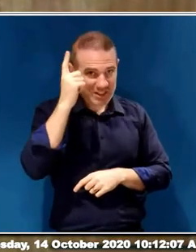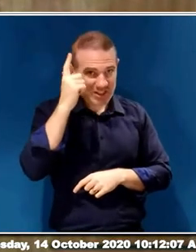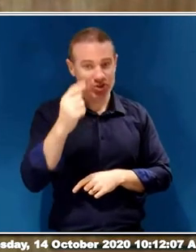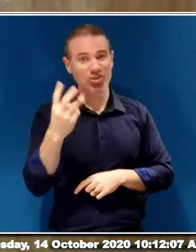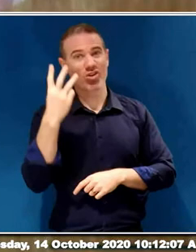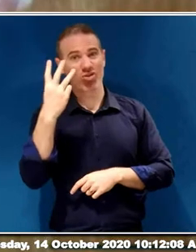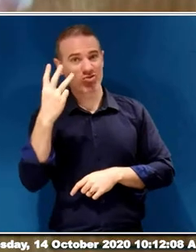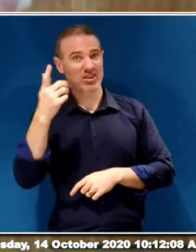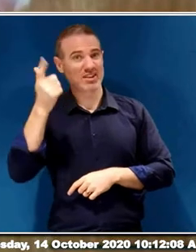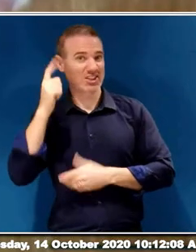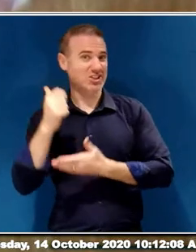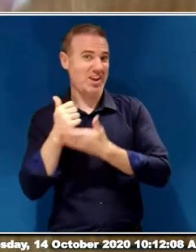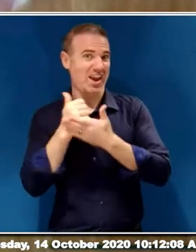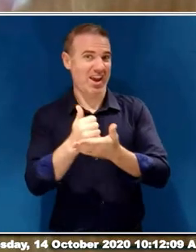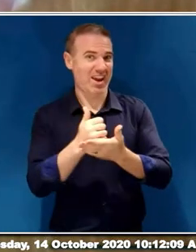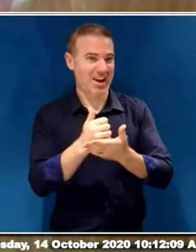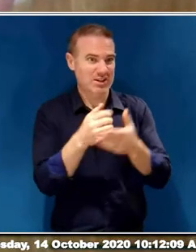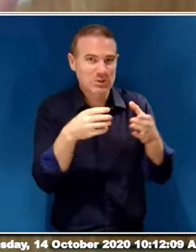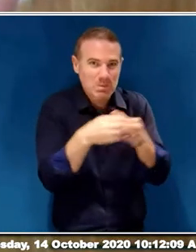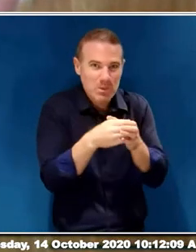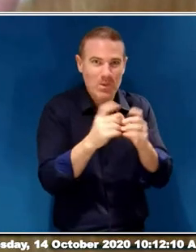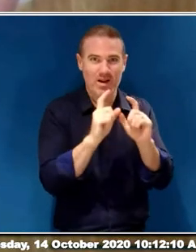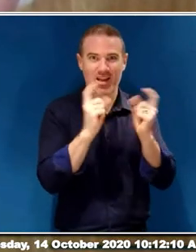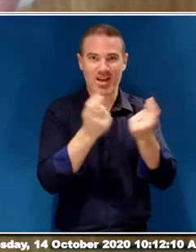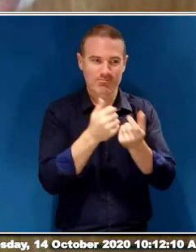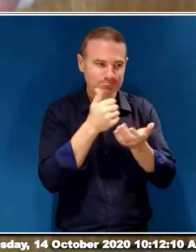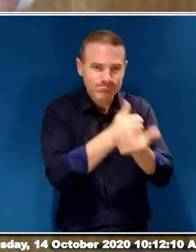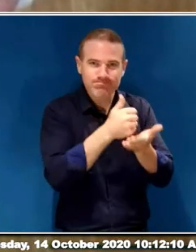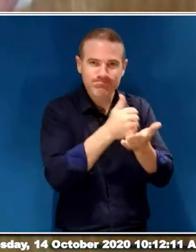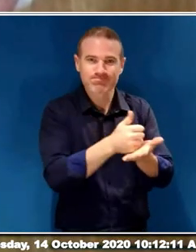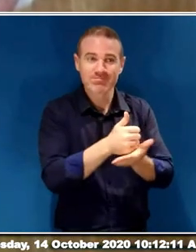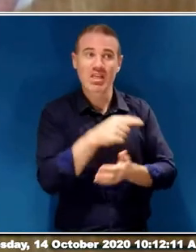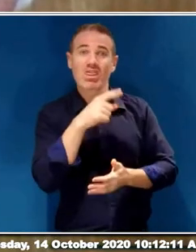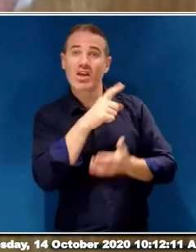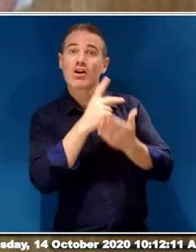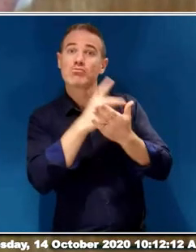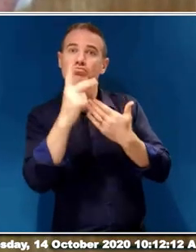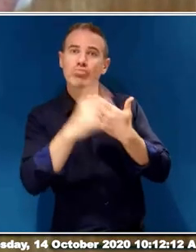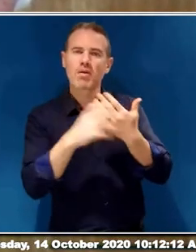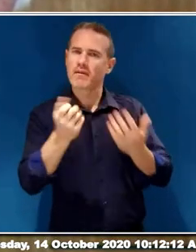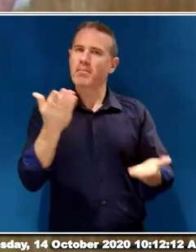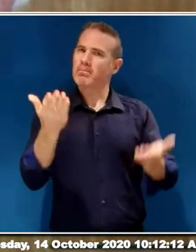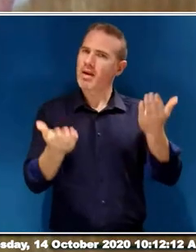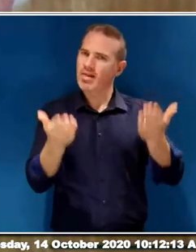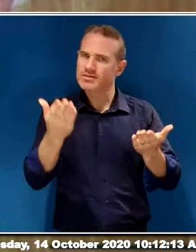The program was a balance of academics, functional skills and teaching him